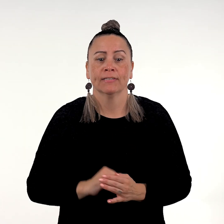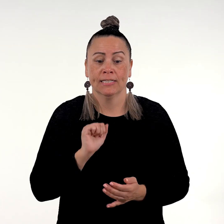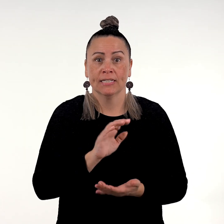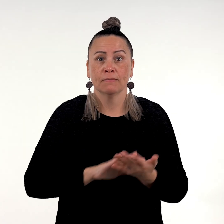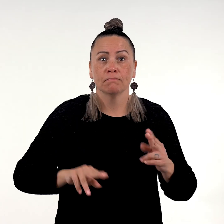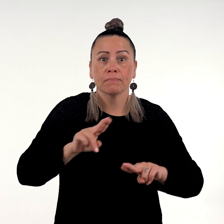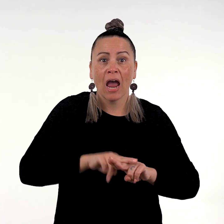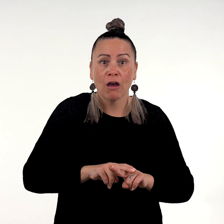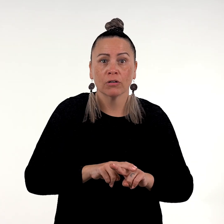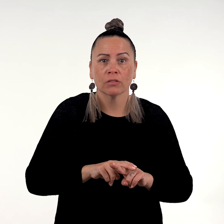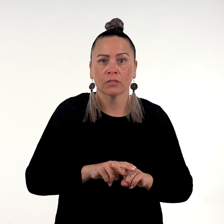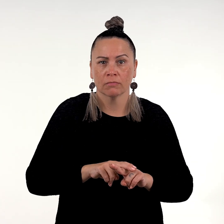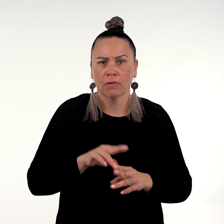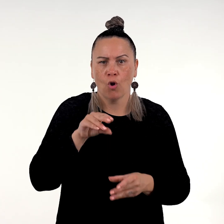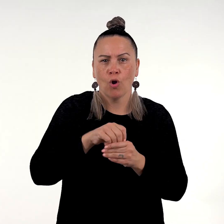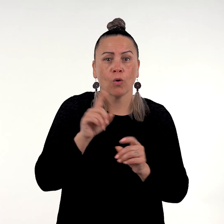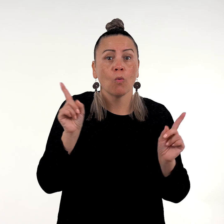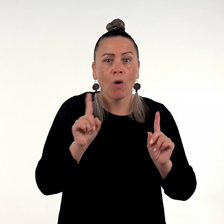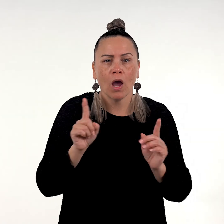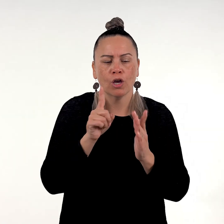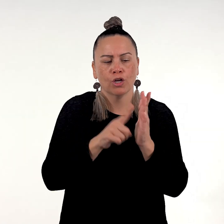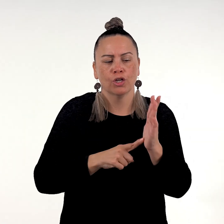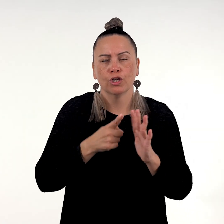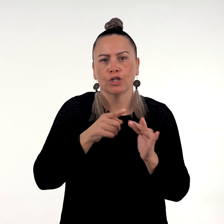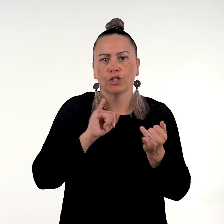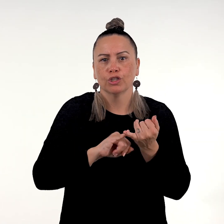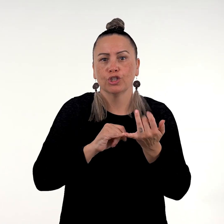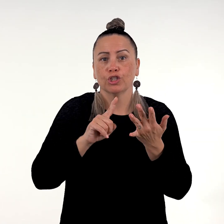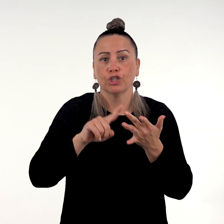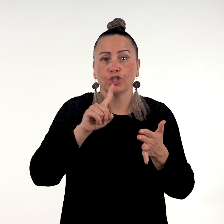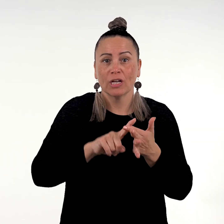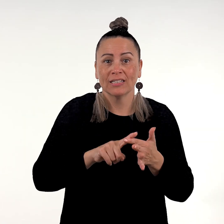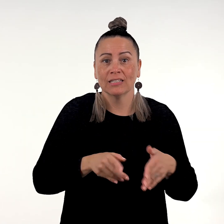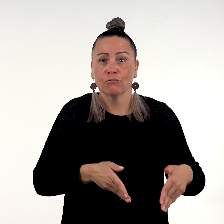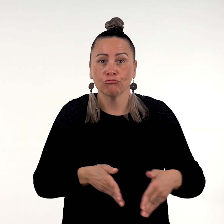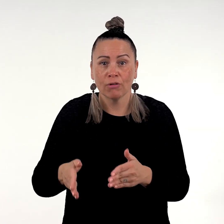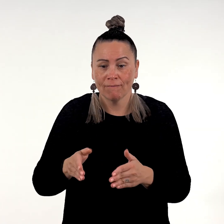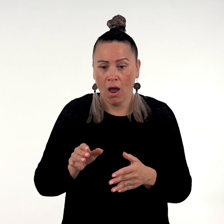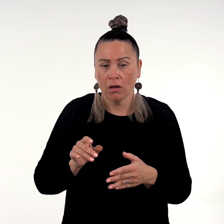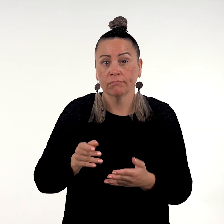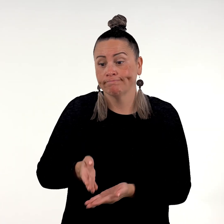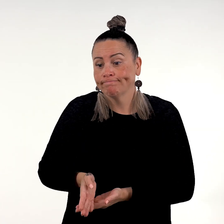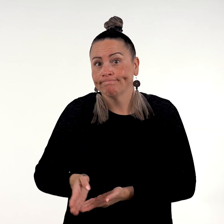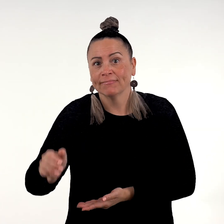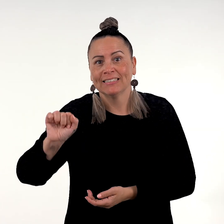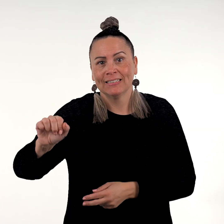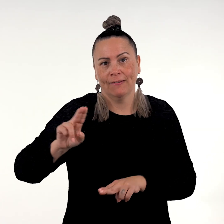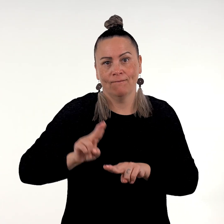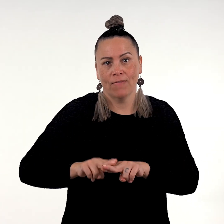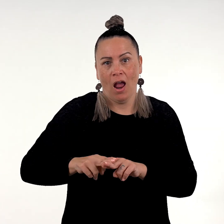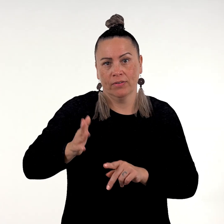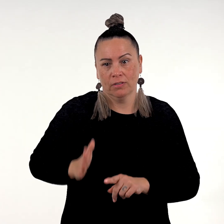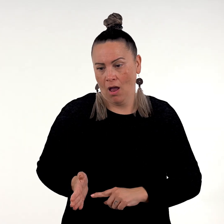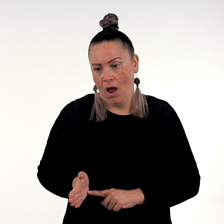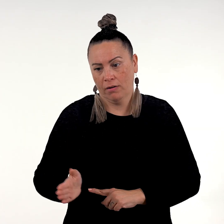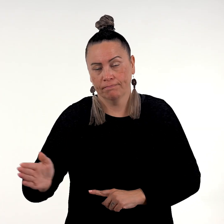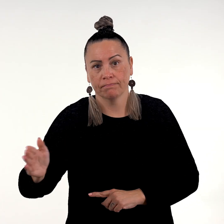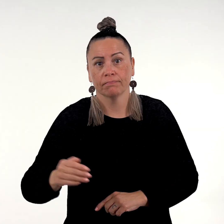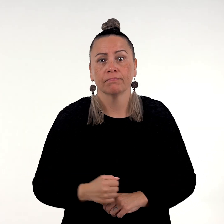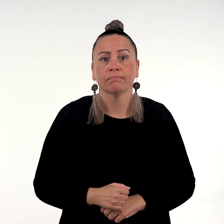He has included Jurrupi/Jessie River, which he has connections to through his father,